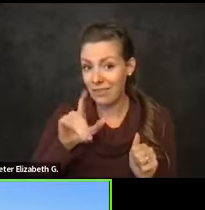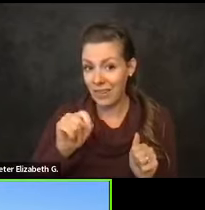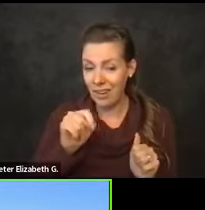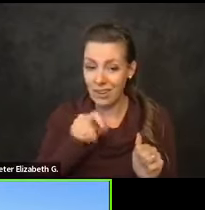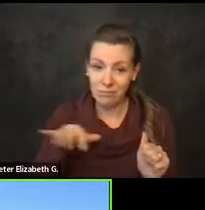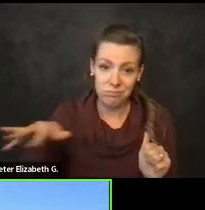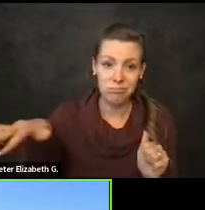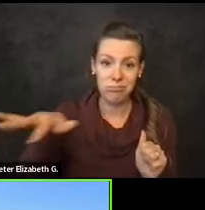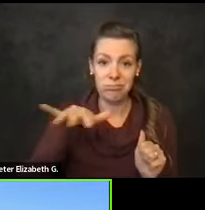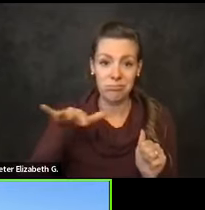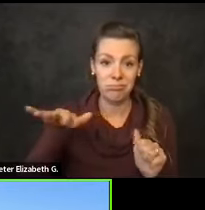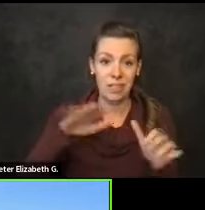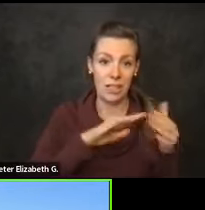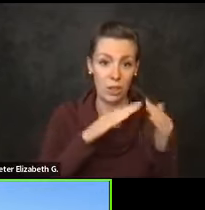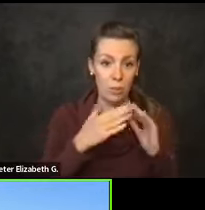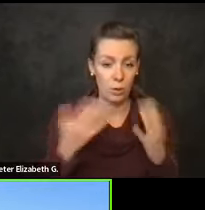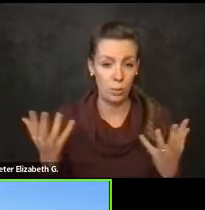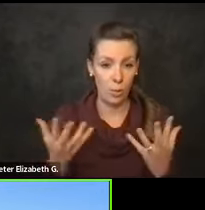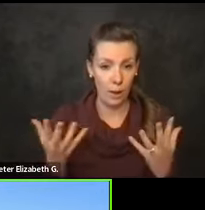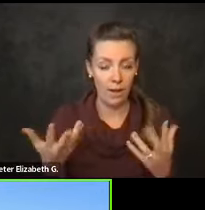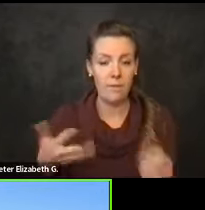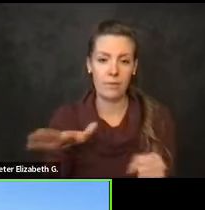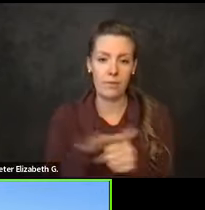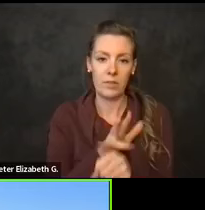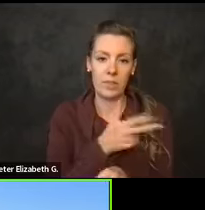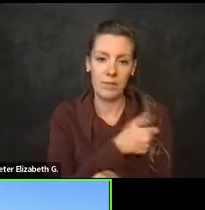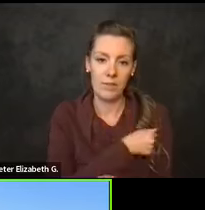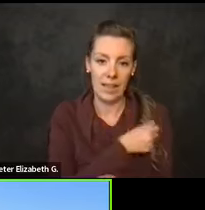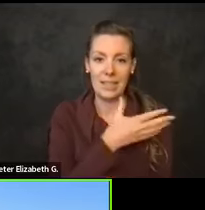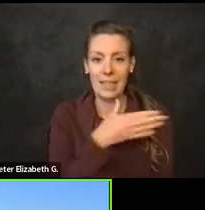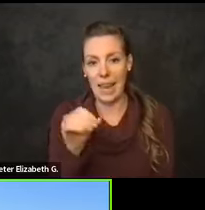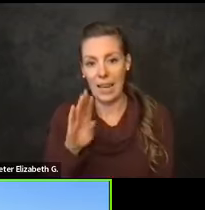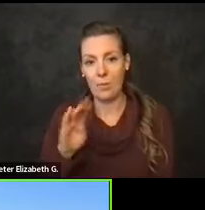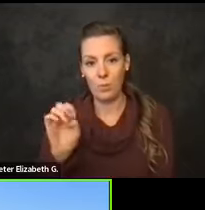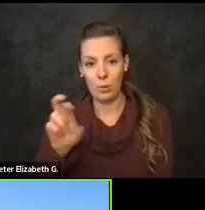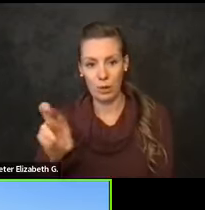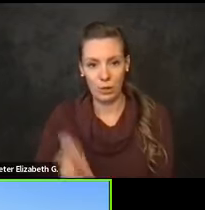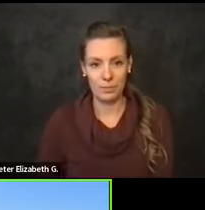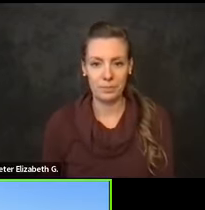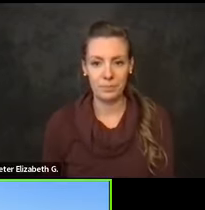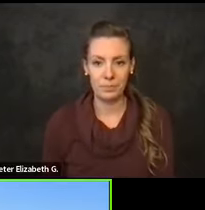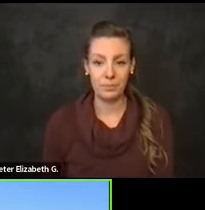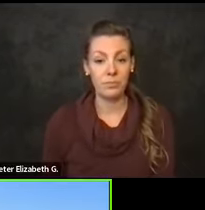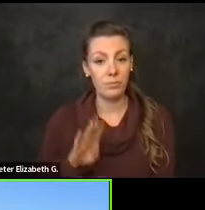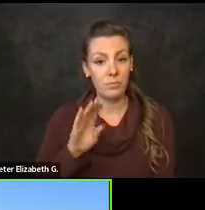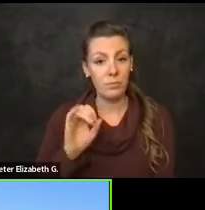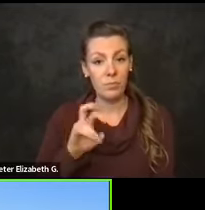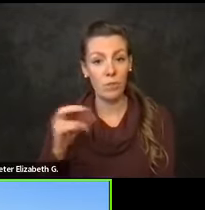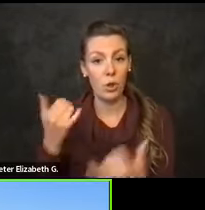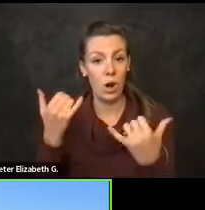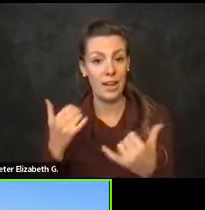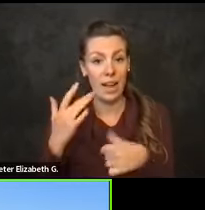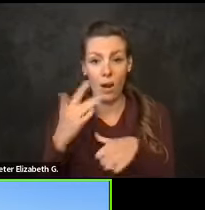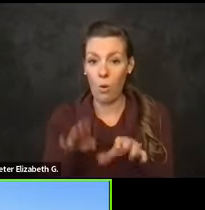community is to get fully vaccinated and boosted. Boosters are now available to anyone 16